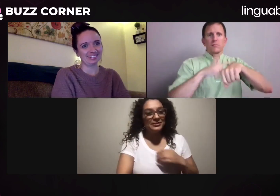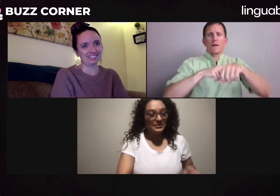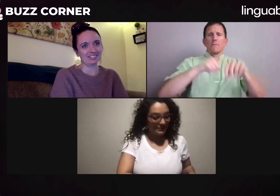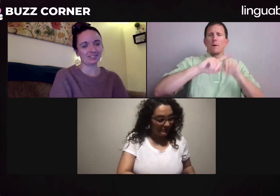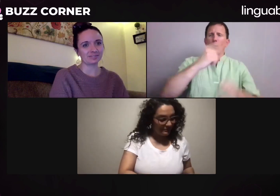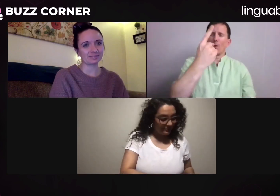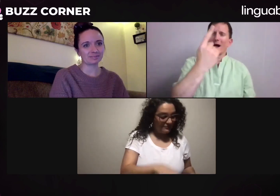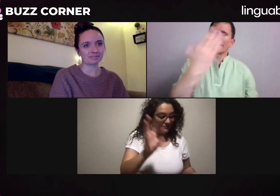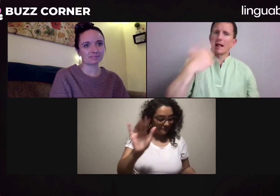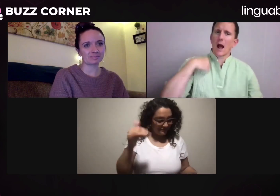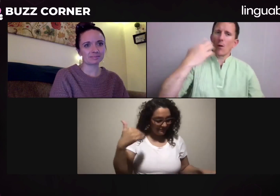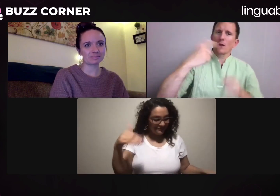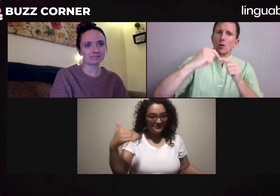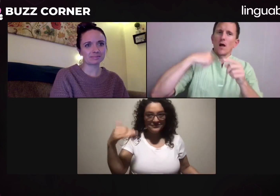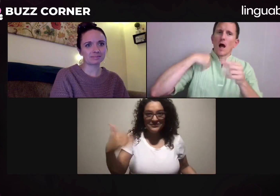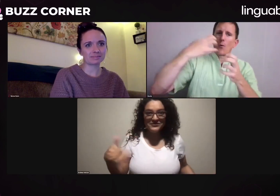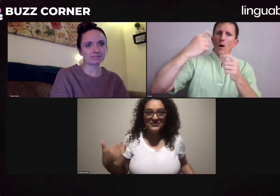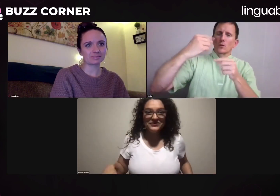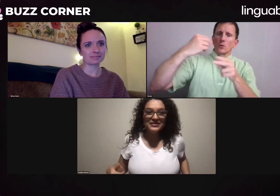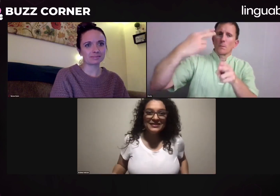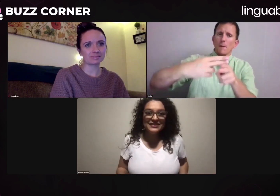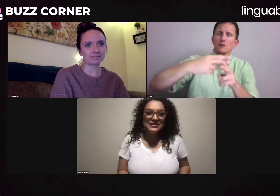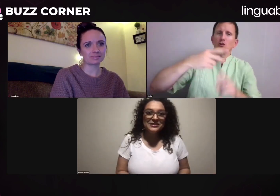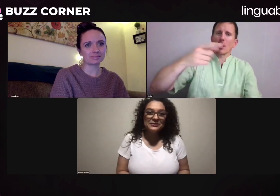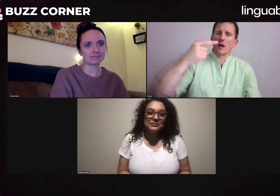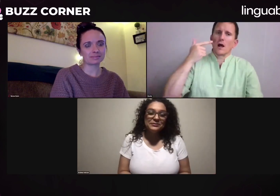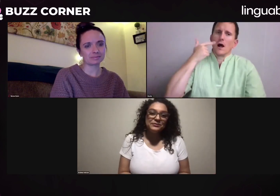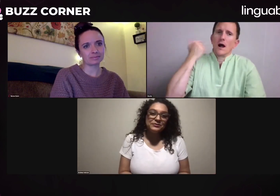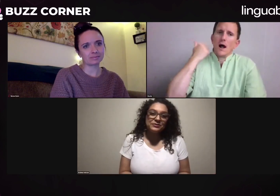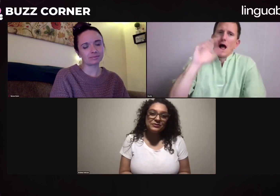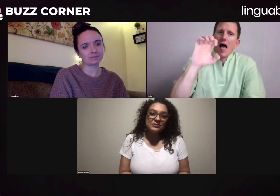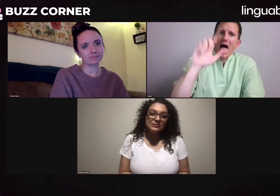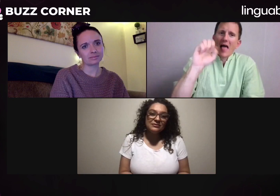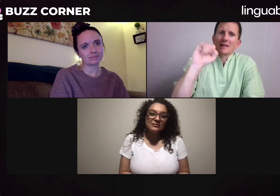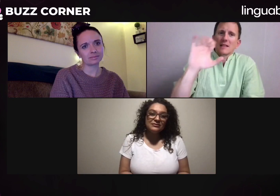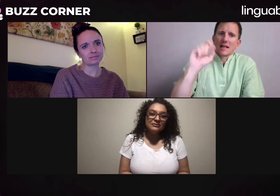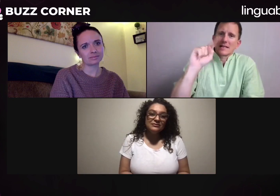But one thing that I wanted to mention here